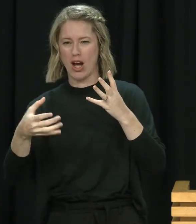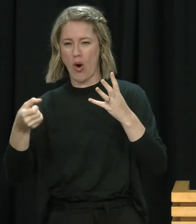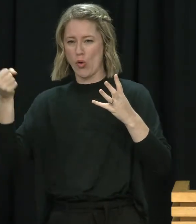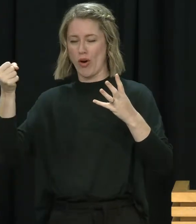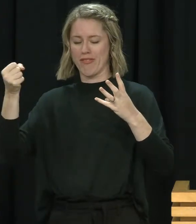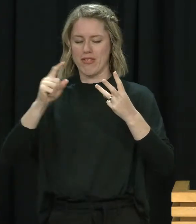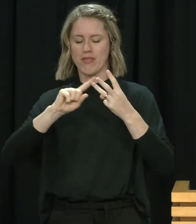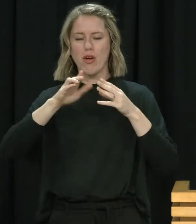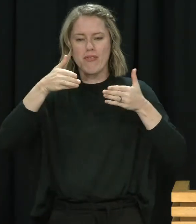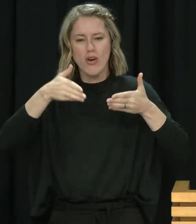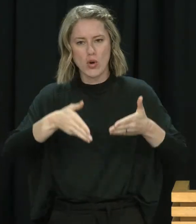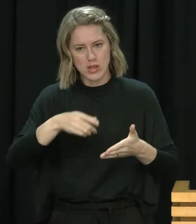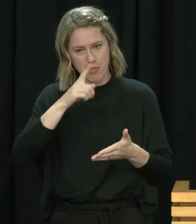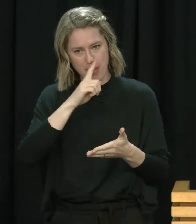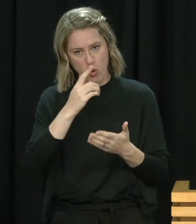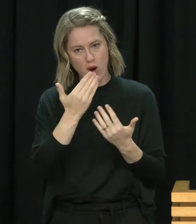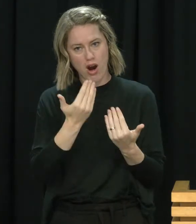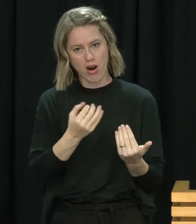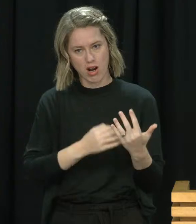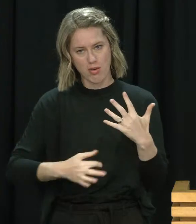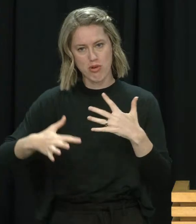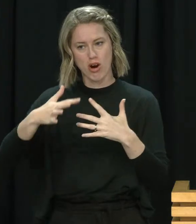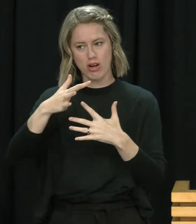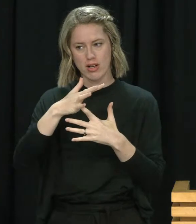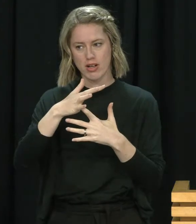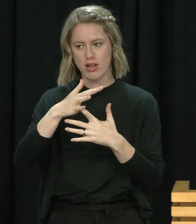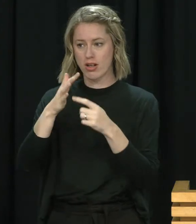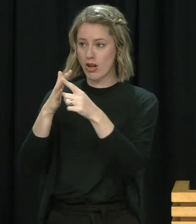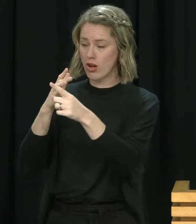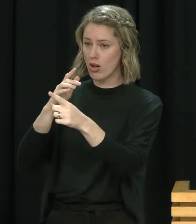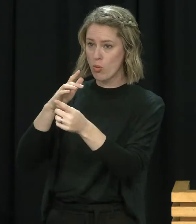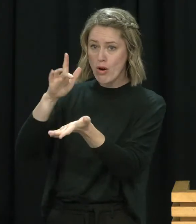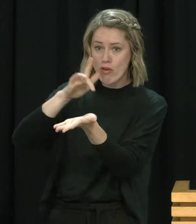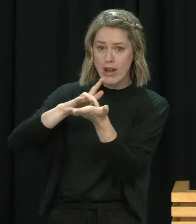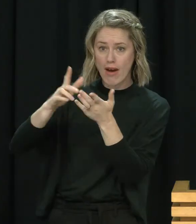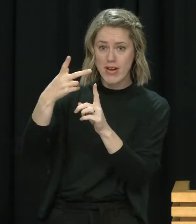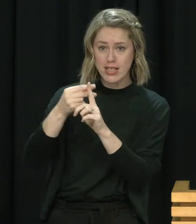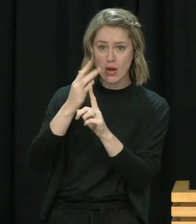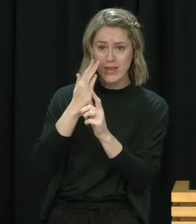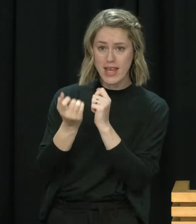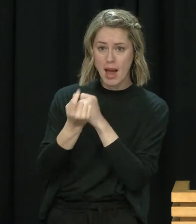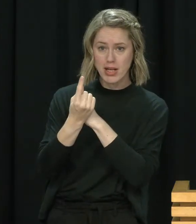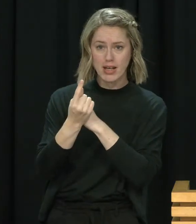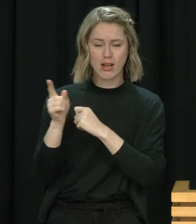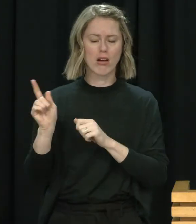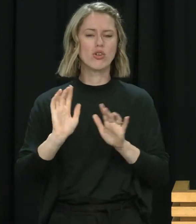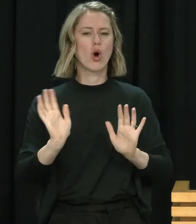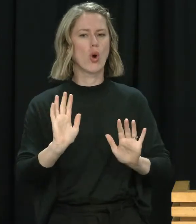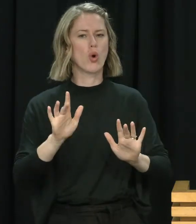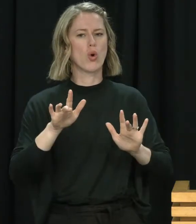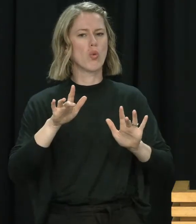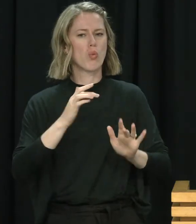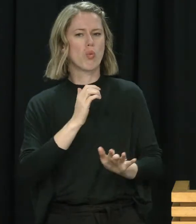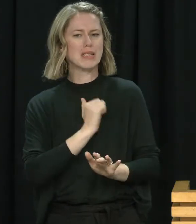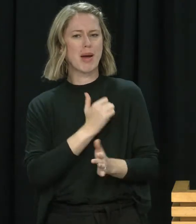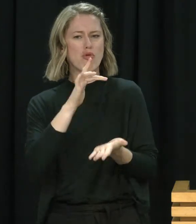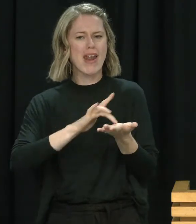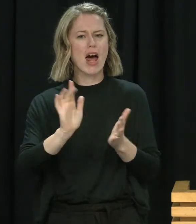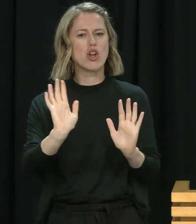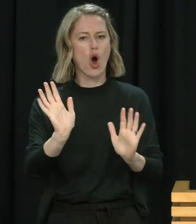Group 3 and try and not do too much outside that into Group